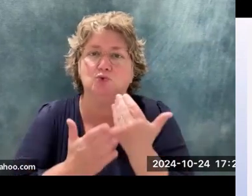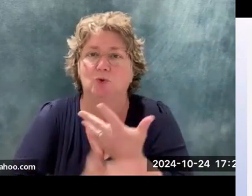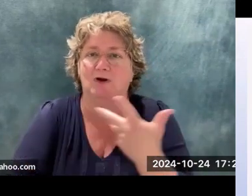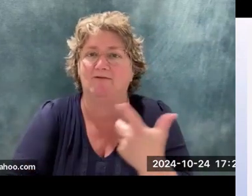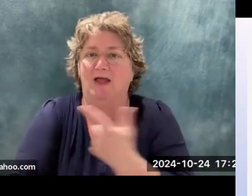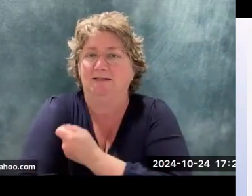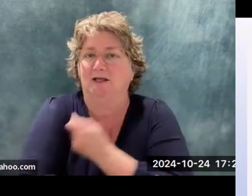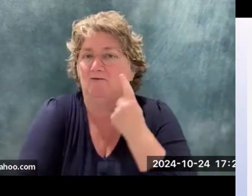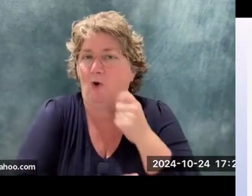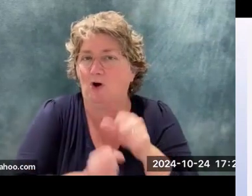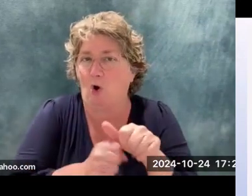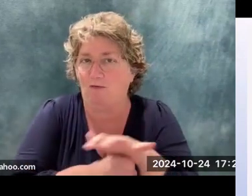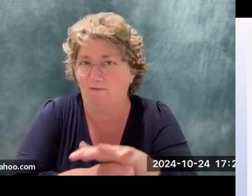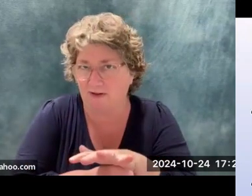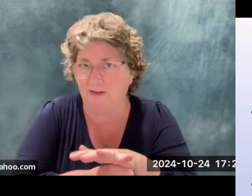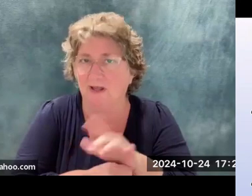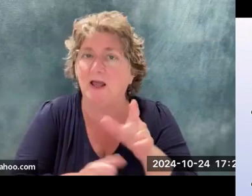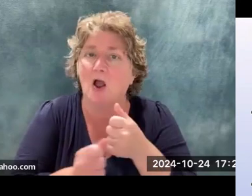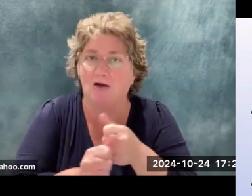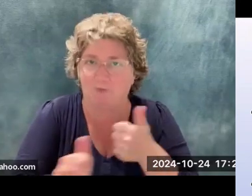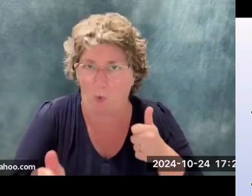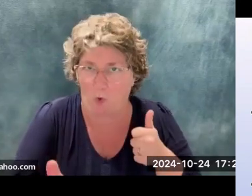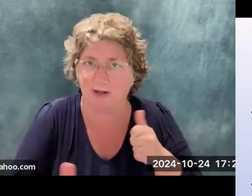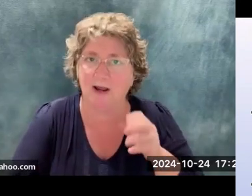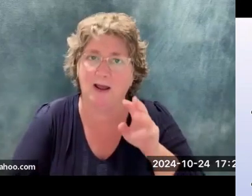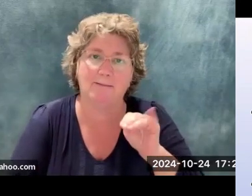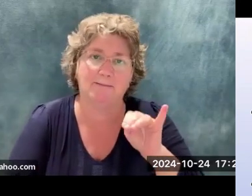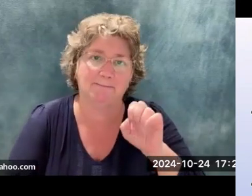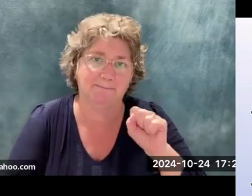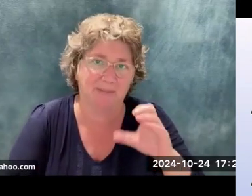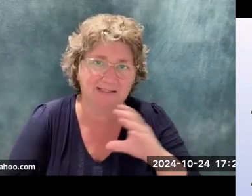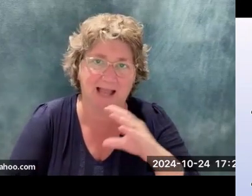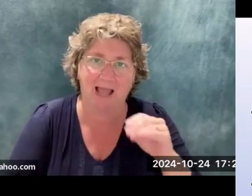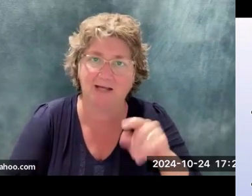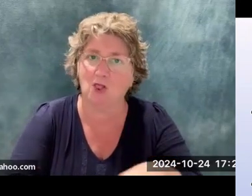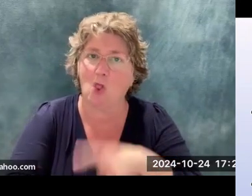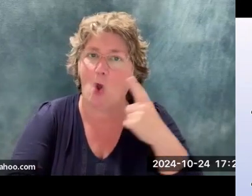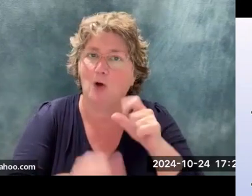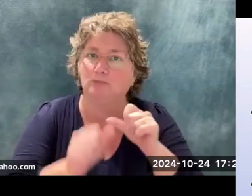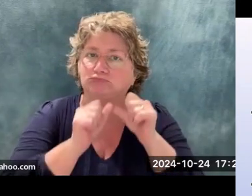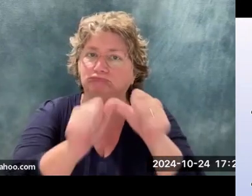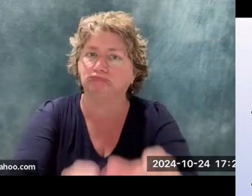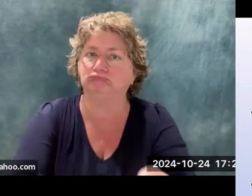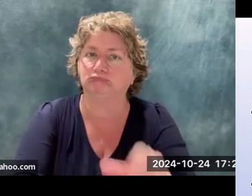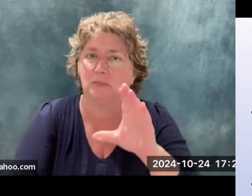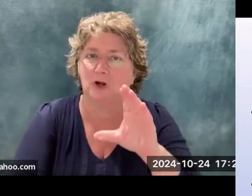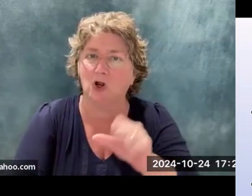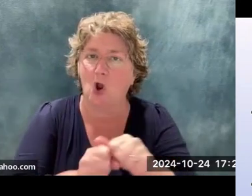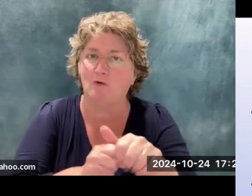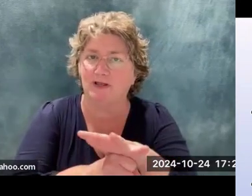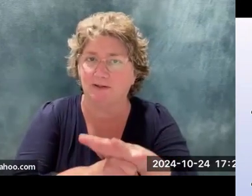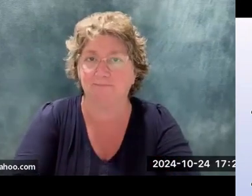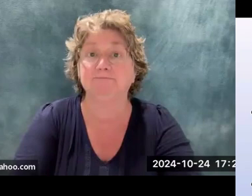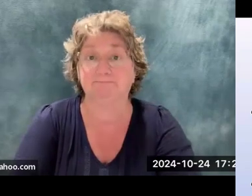like long COVID in children. Now to judge the risk benefits, what are the risks of vaccinating